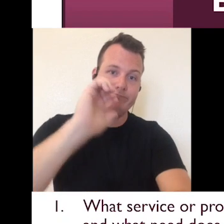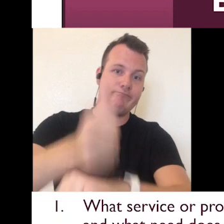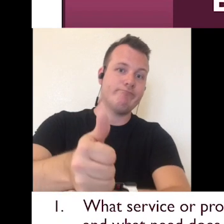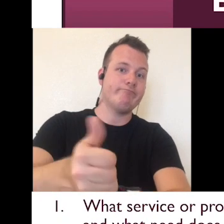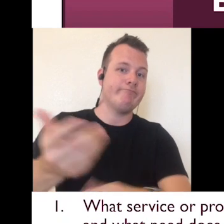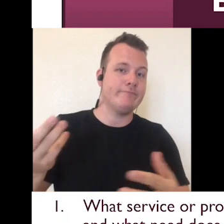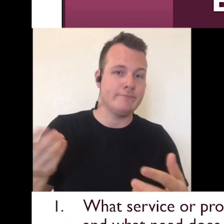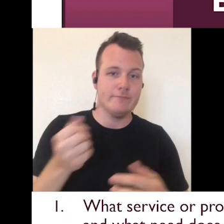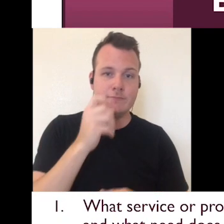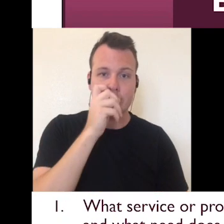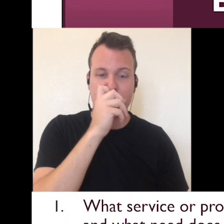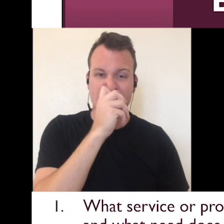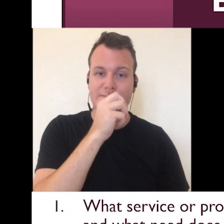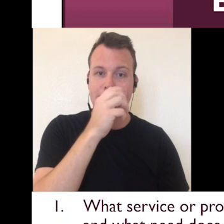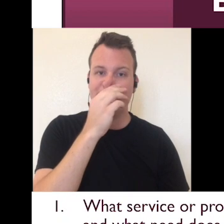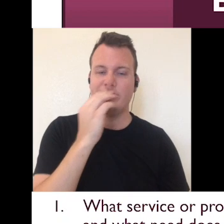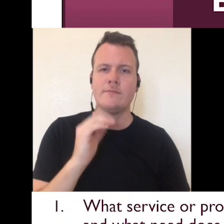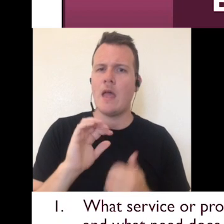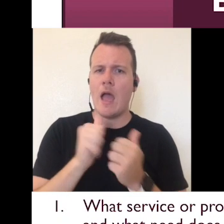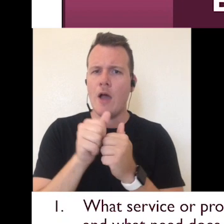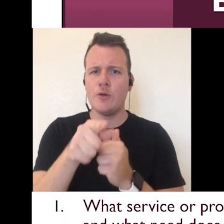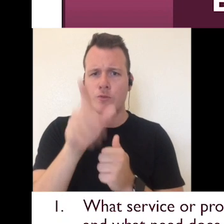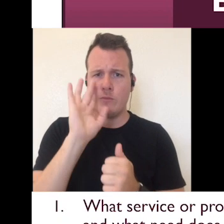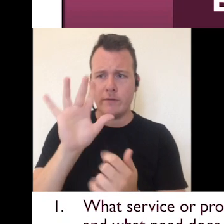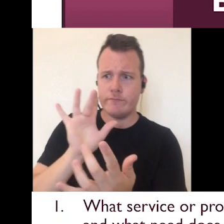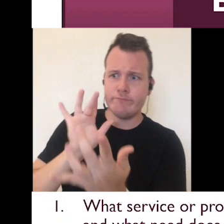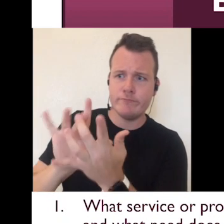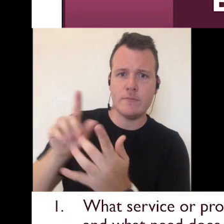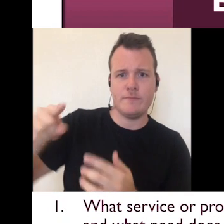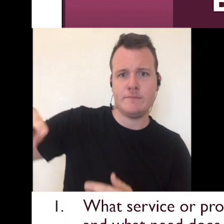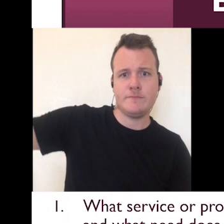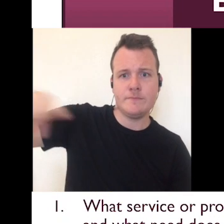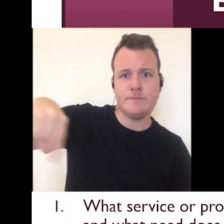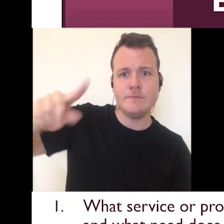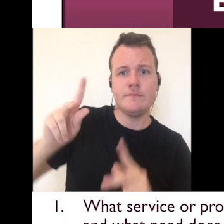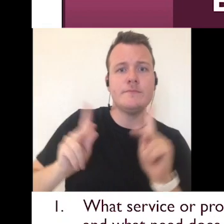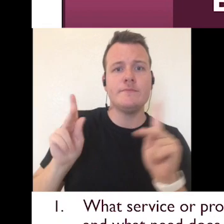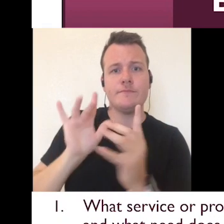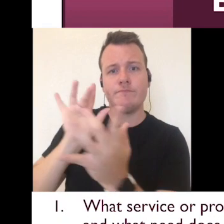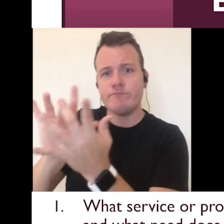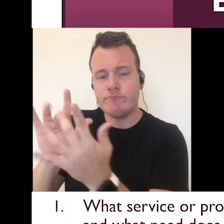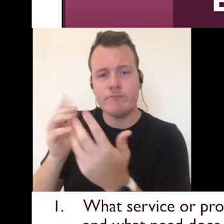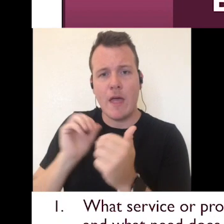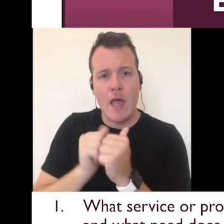and you're starting your practice. How you gonna reach all those people. You get